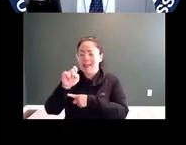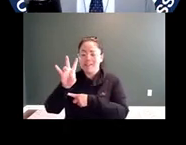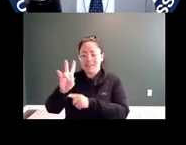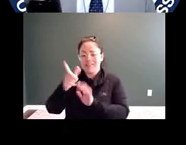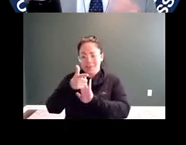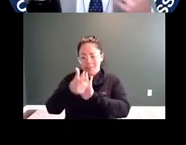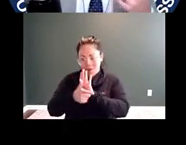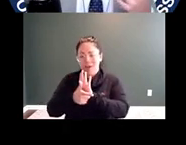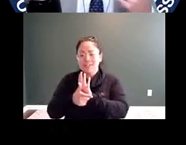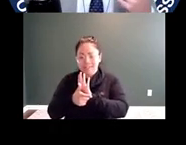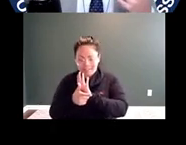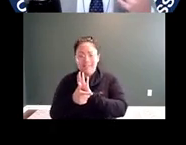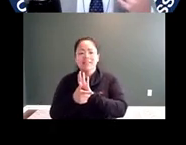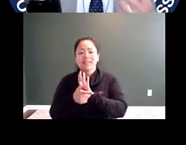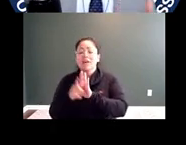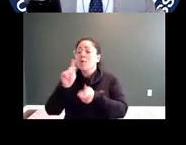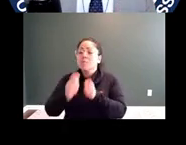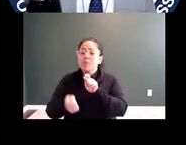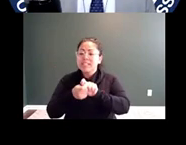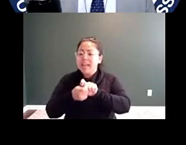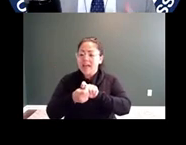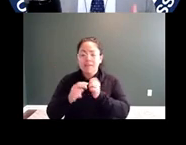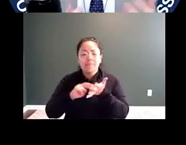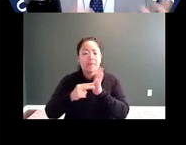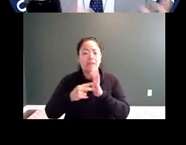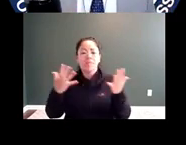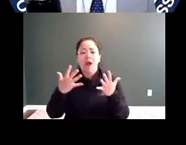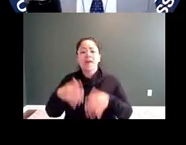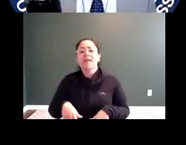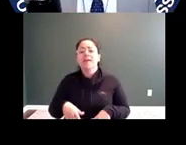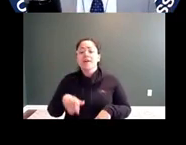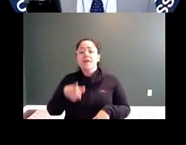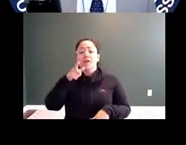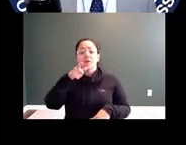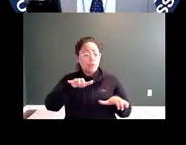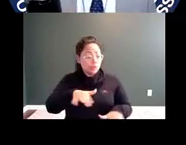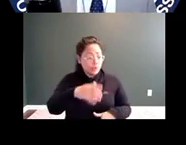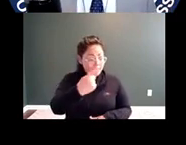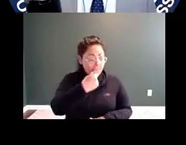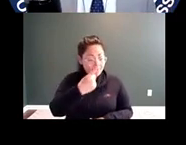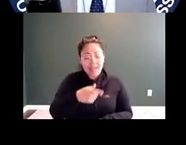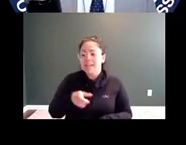And retaliation deals with adverse action that is taken against somebody, an employee,